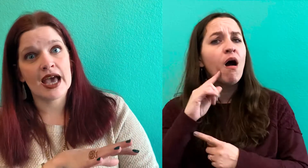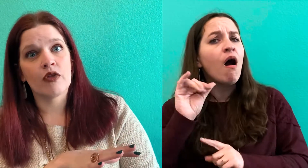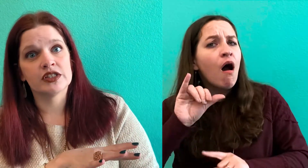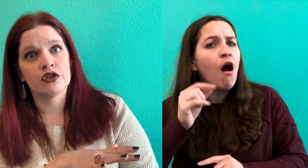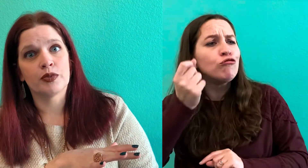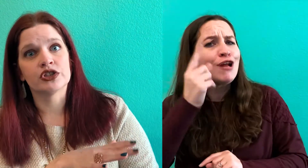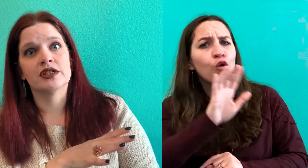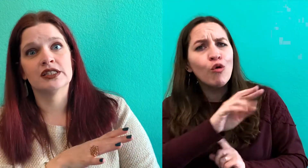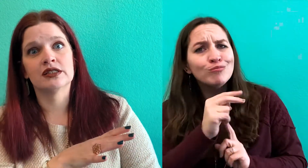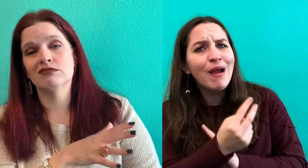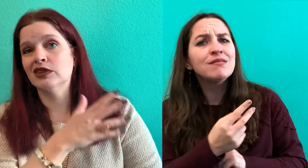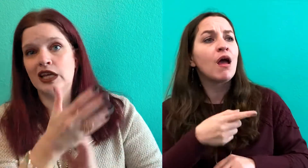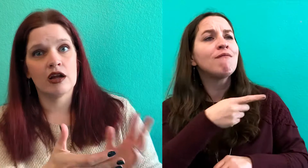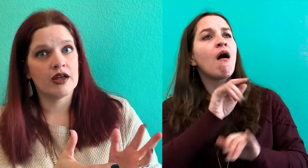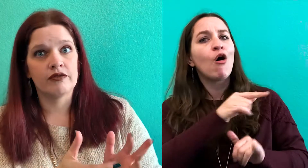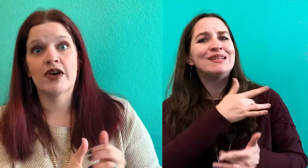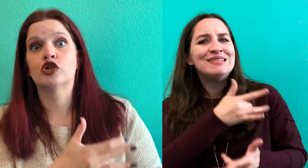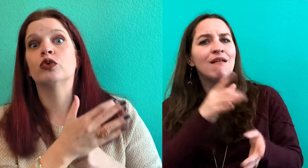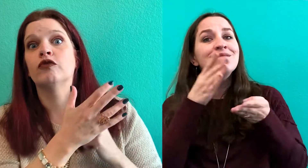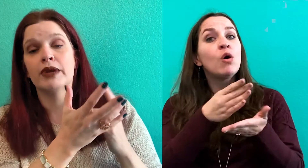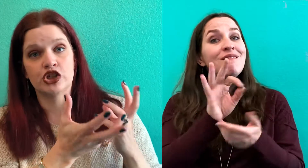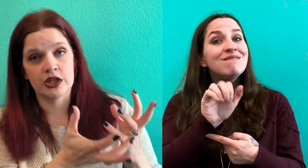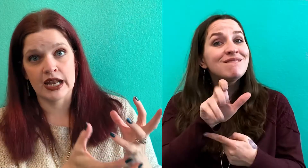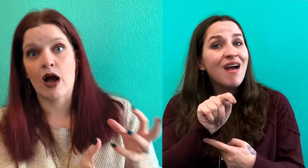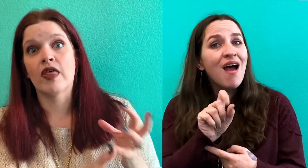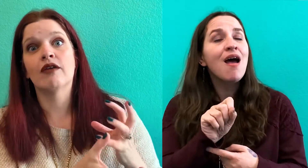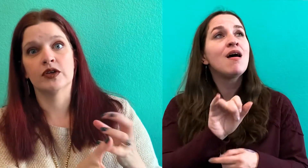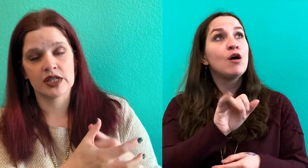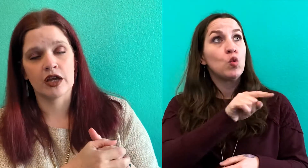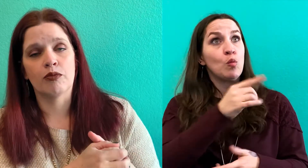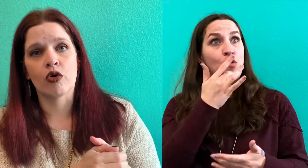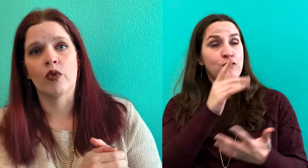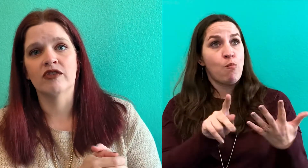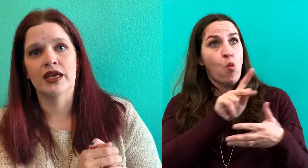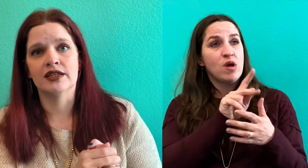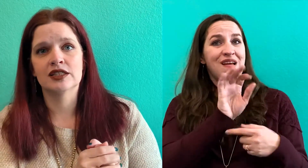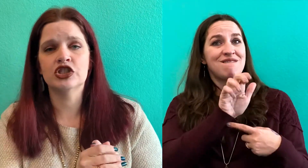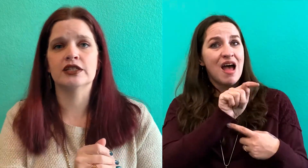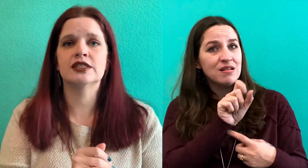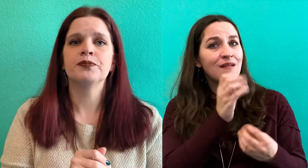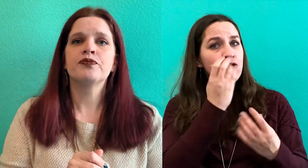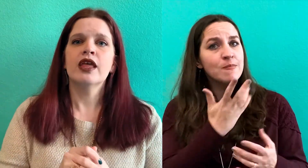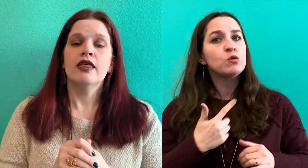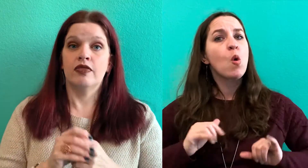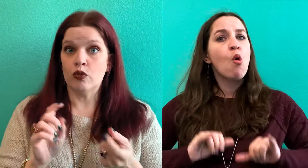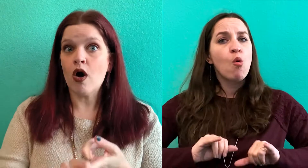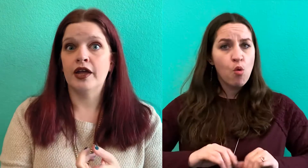how this other person is leaning on factual information and how that feels like an important way of making decisions", then one-